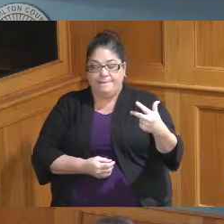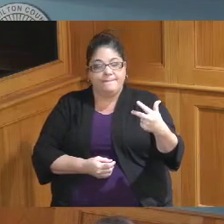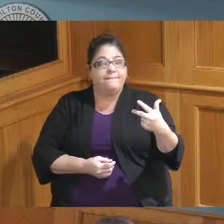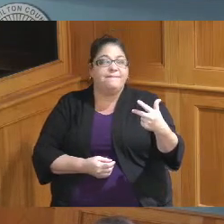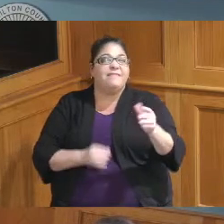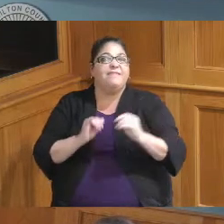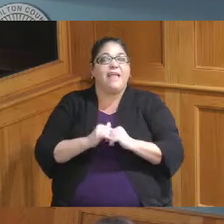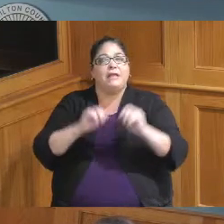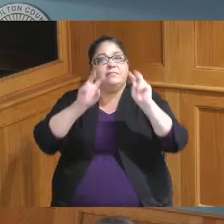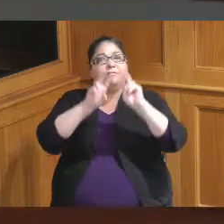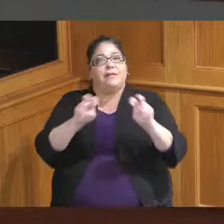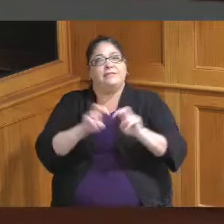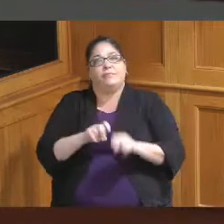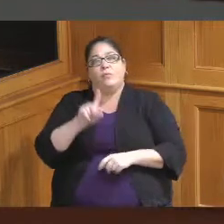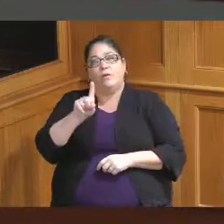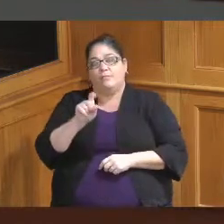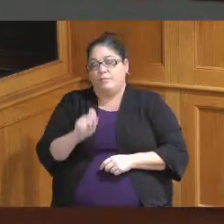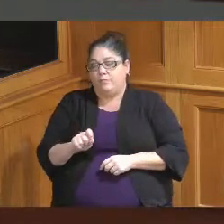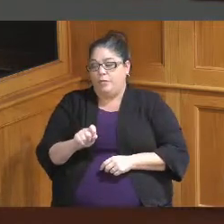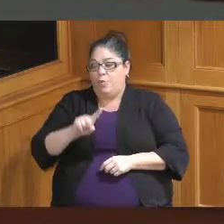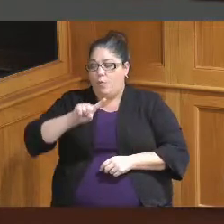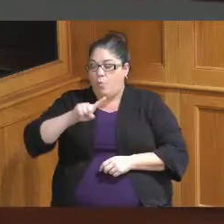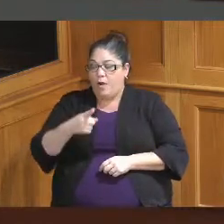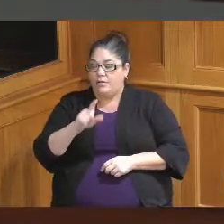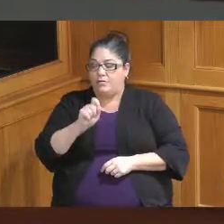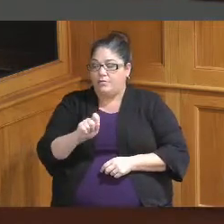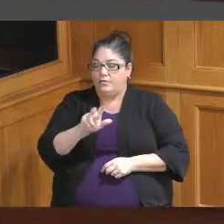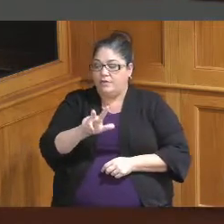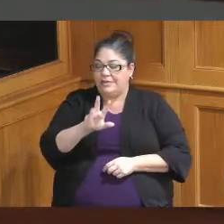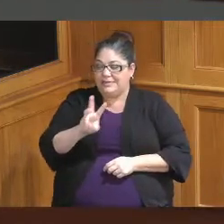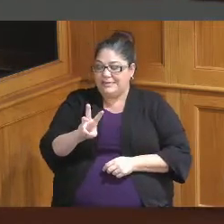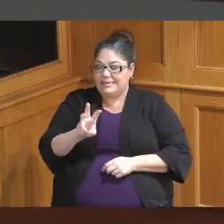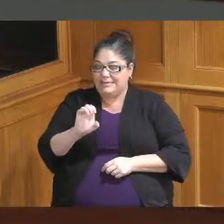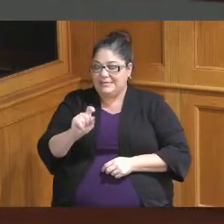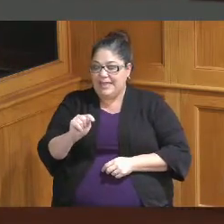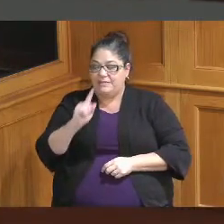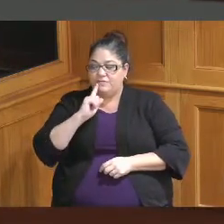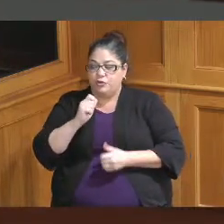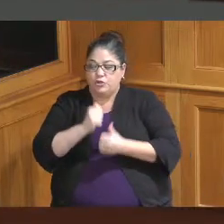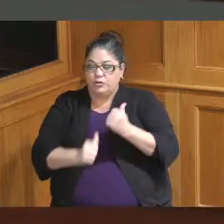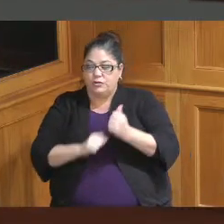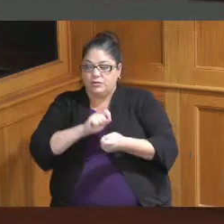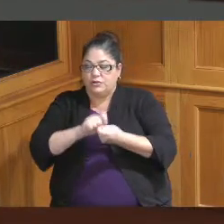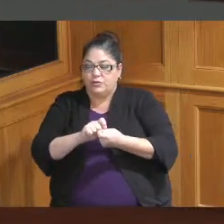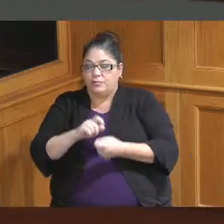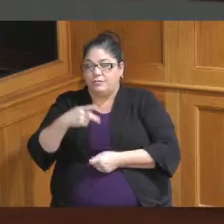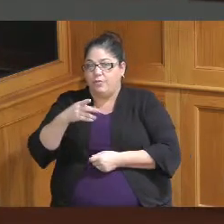assessment of 1.3 $1.36 upon certain Parcels in the Miami Conservancy District the Board does